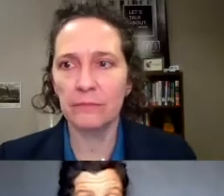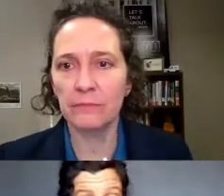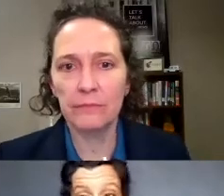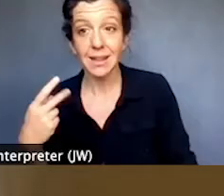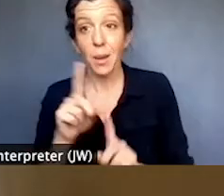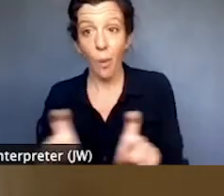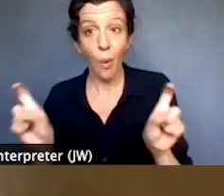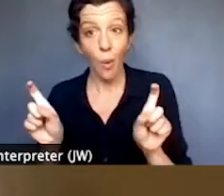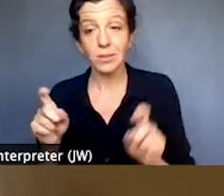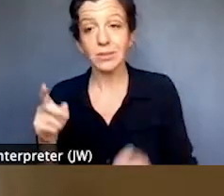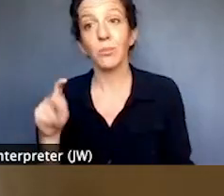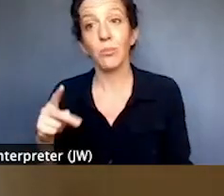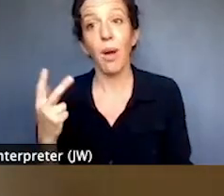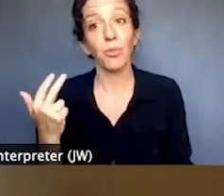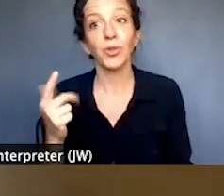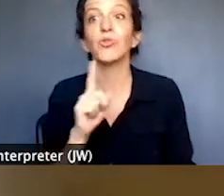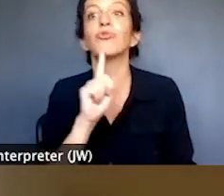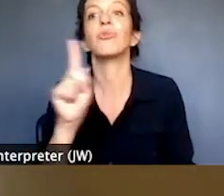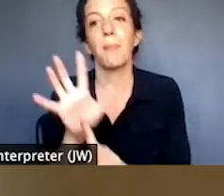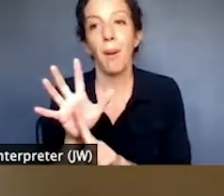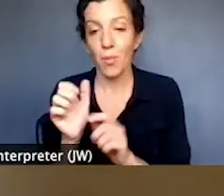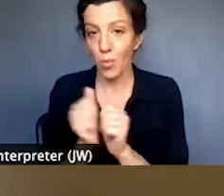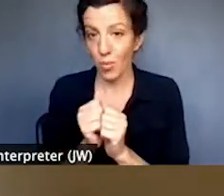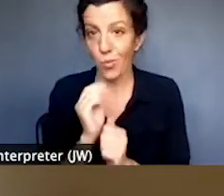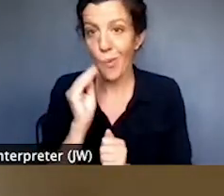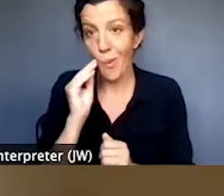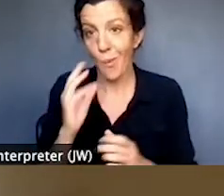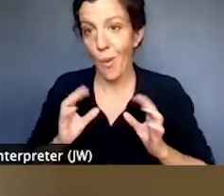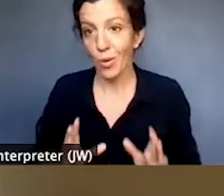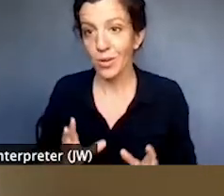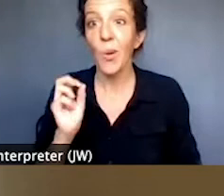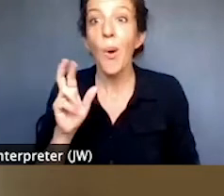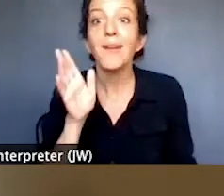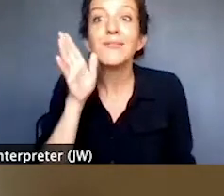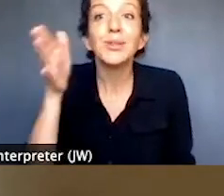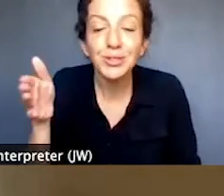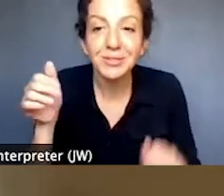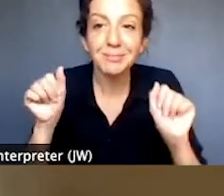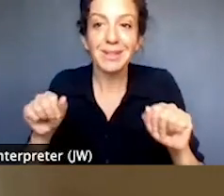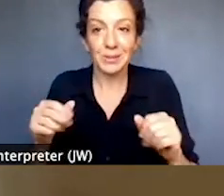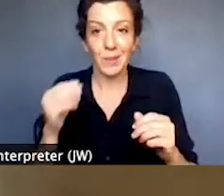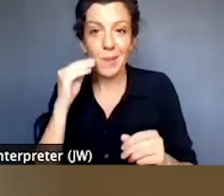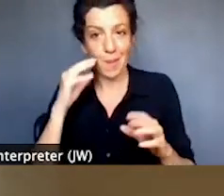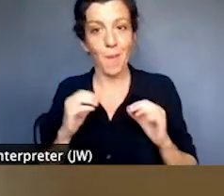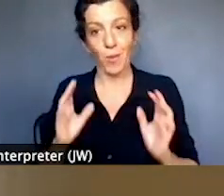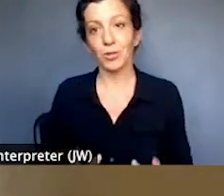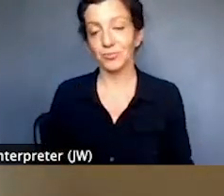Good evening. To understand Prop 16, you have to go back to 1996 when voters approved Proposition 209,